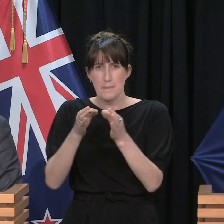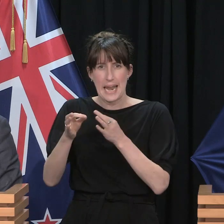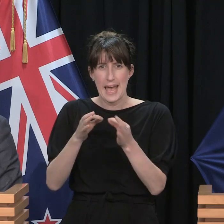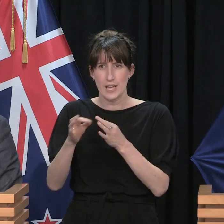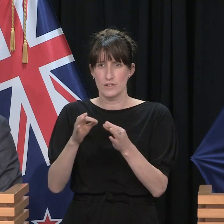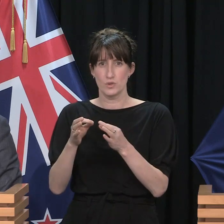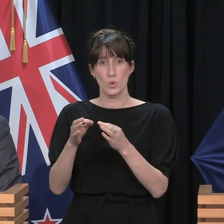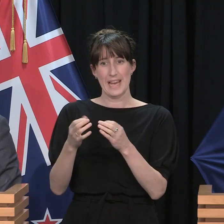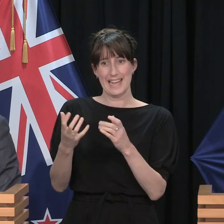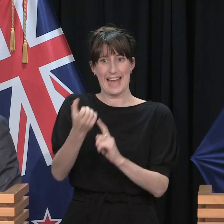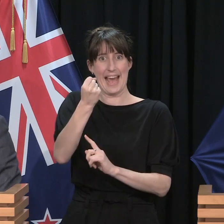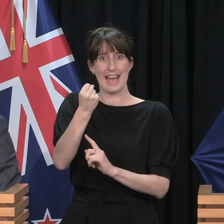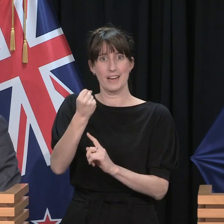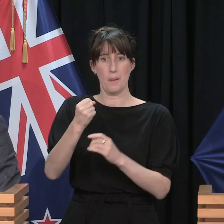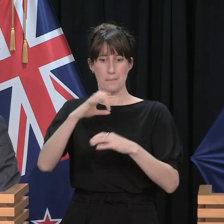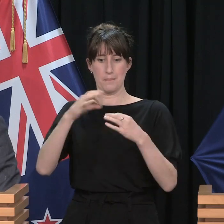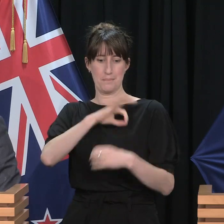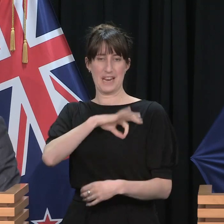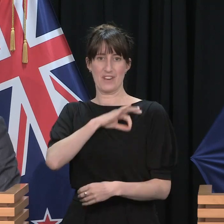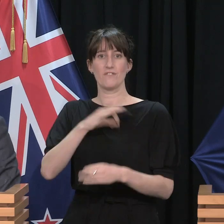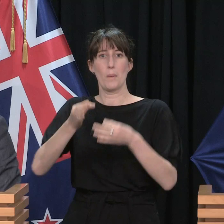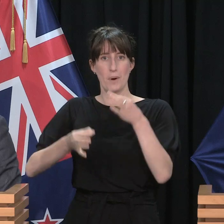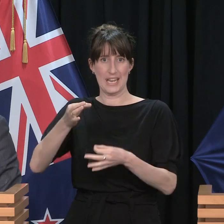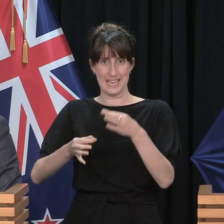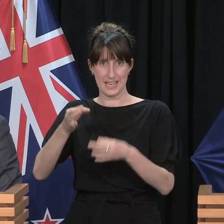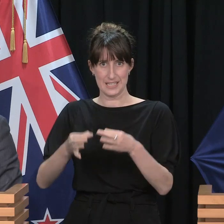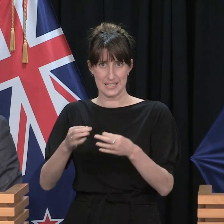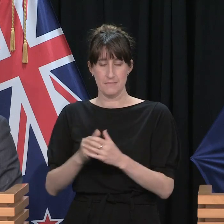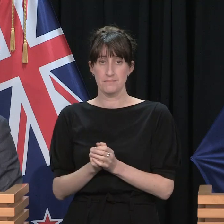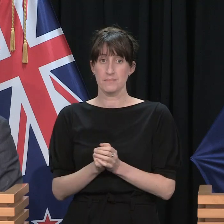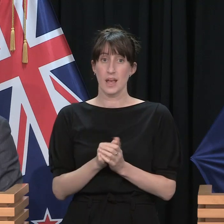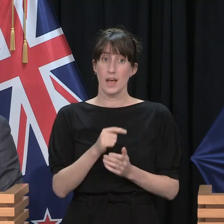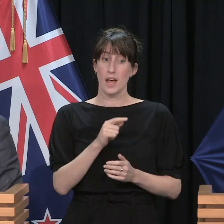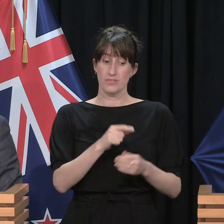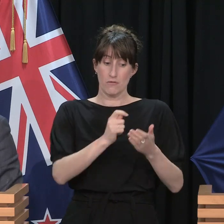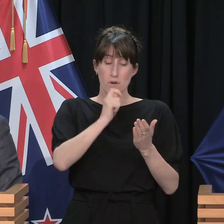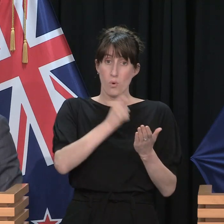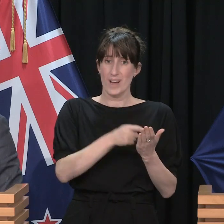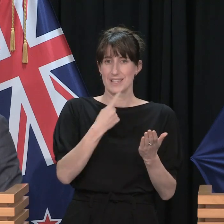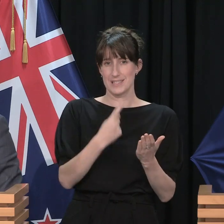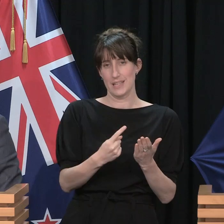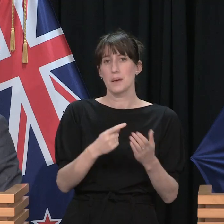individuals as they hatched their plan to gain political advantage. The report is also clear that the ministry's